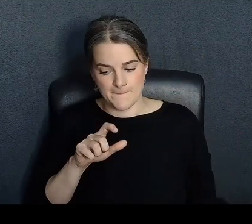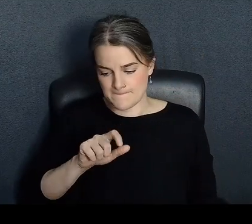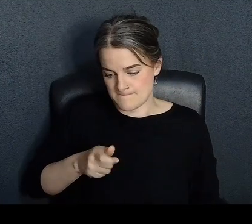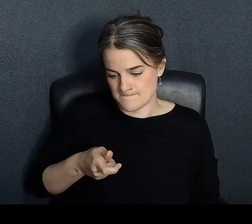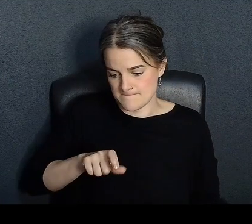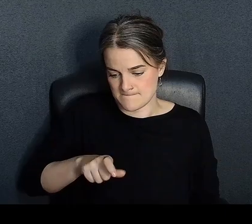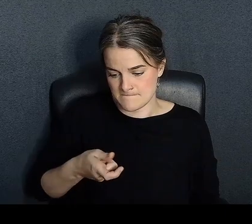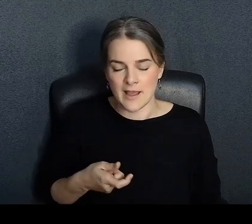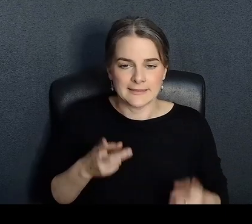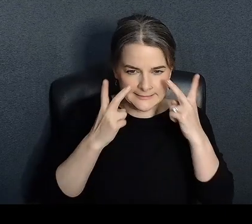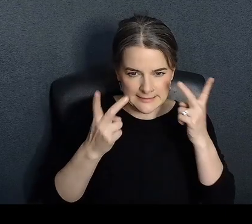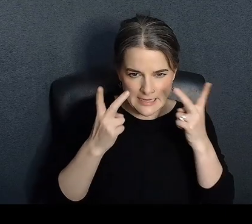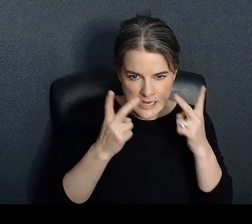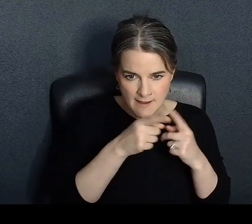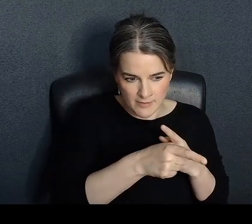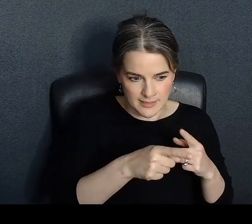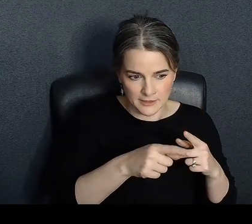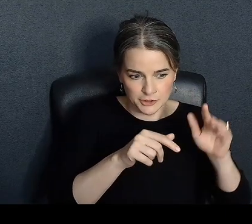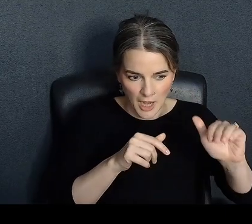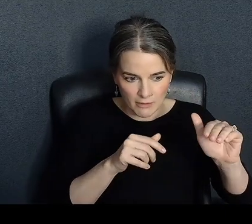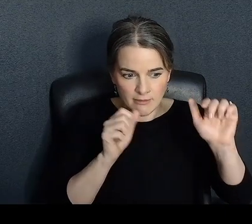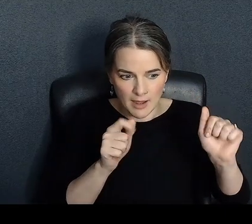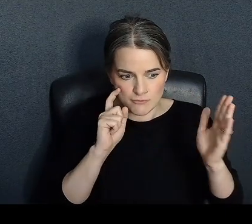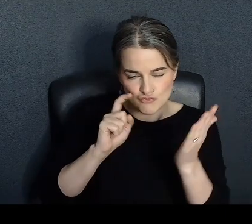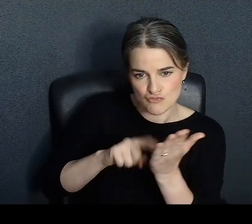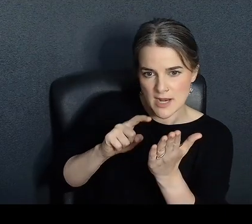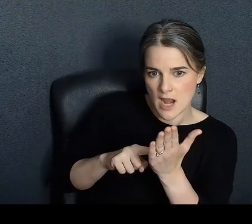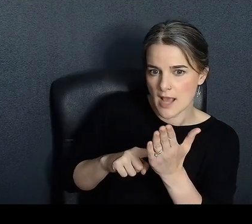So I'm sure that you've had this done at school.